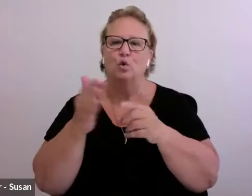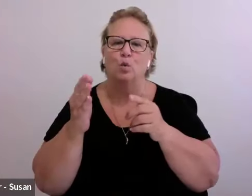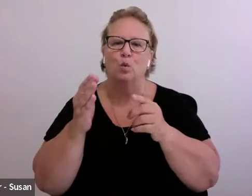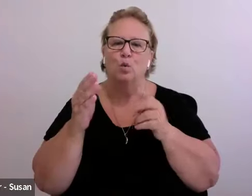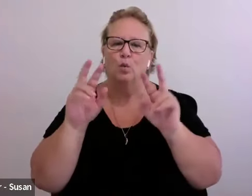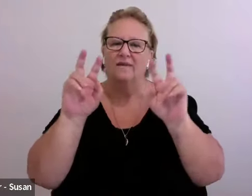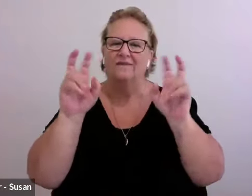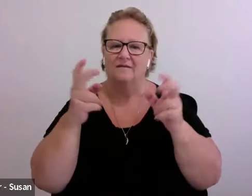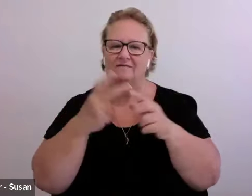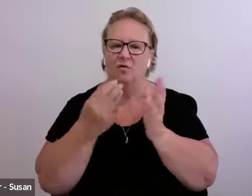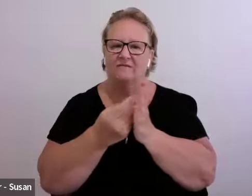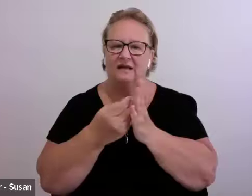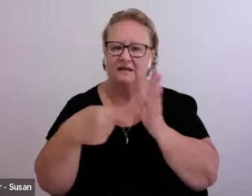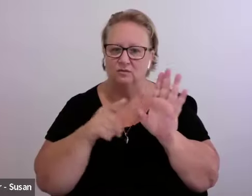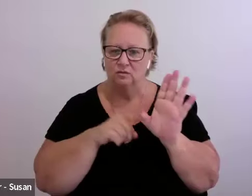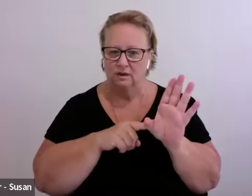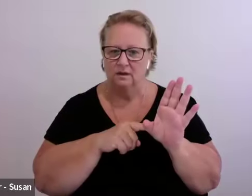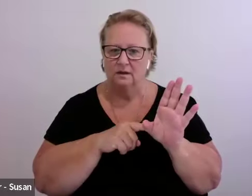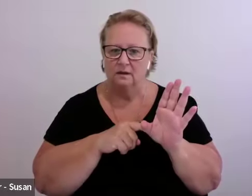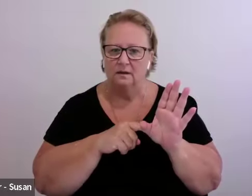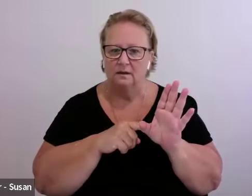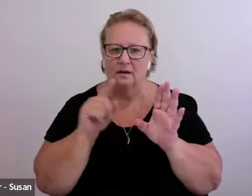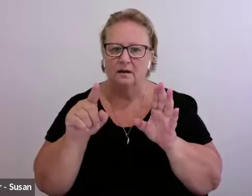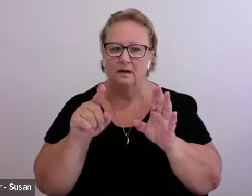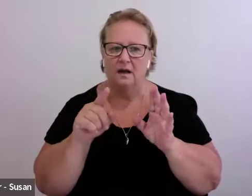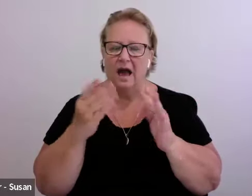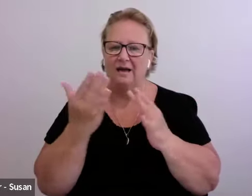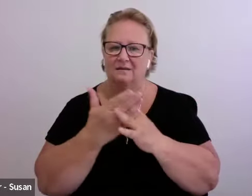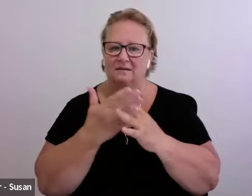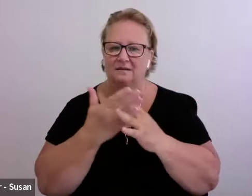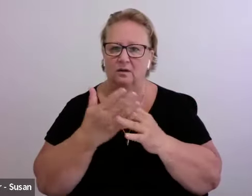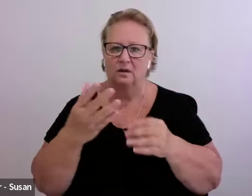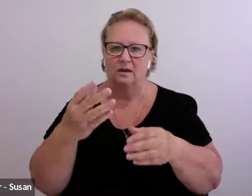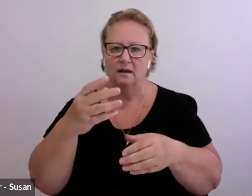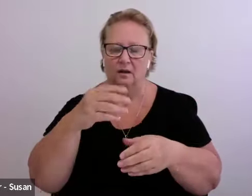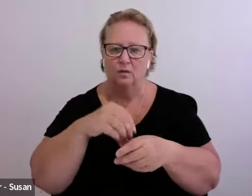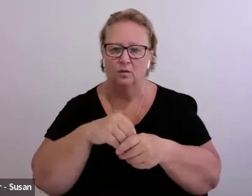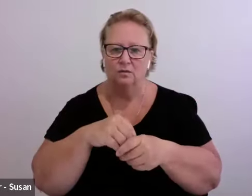300,000 per team and there's a total of 600,000. We've